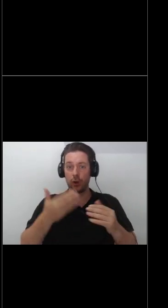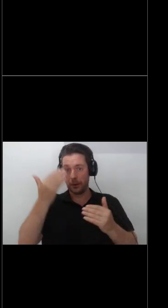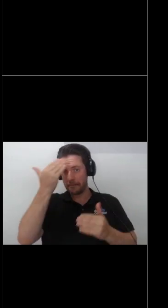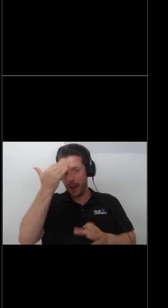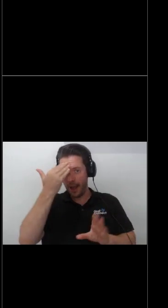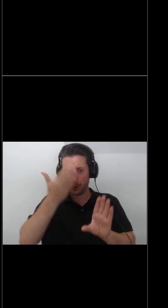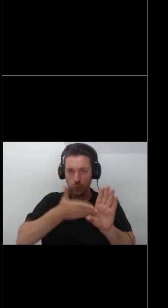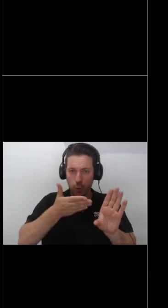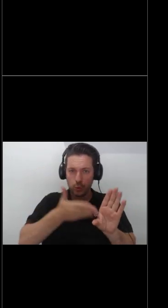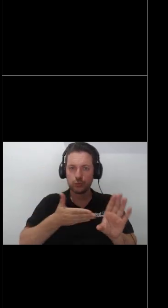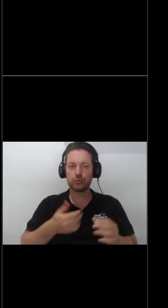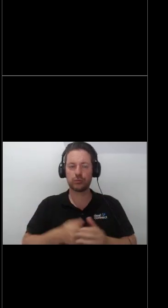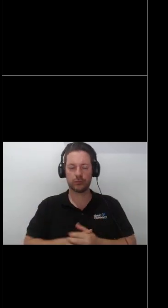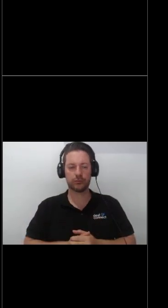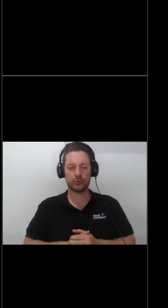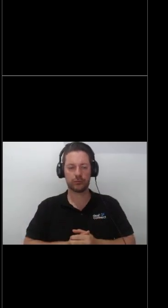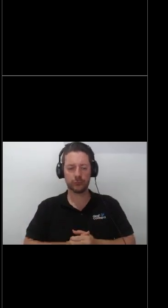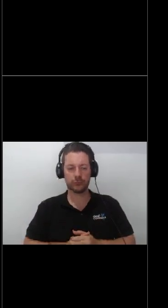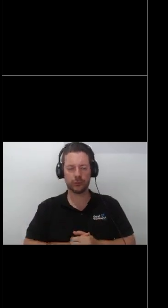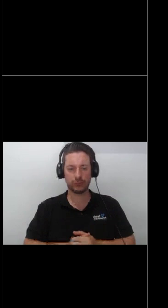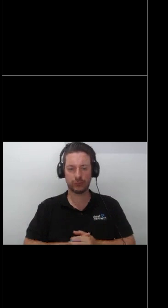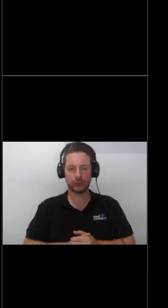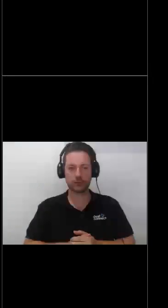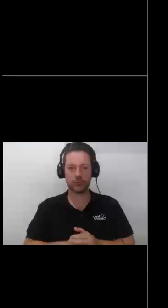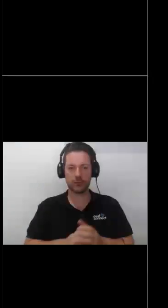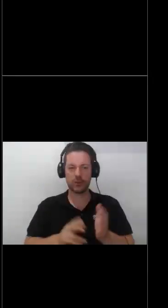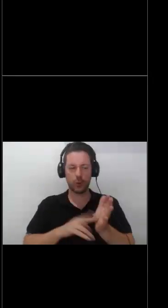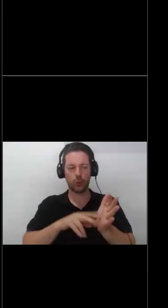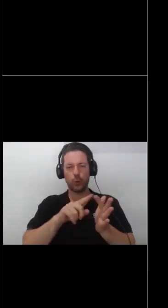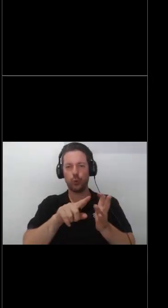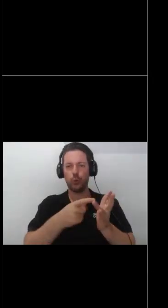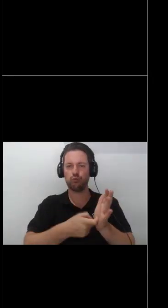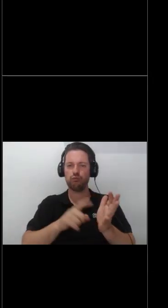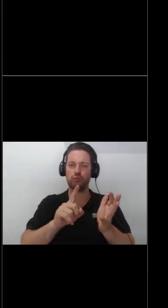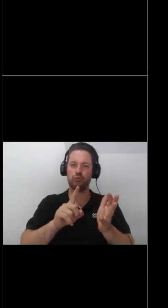And there will also be other people with relevant qualifications